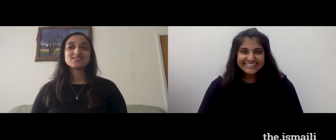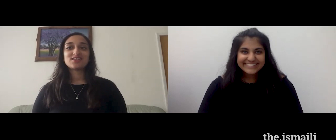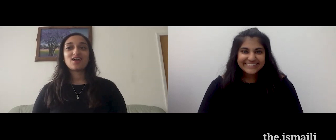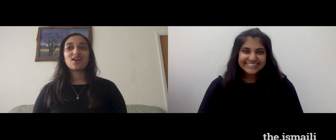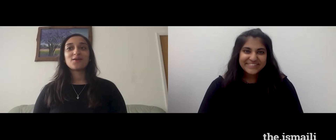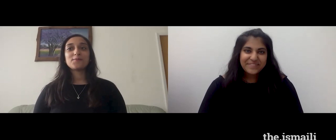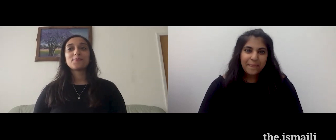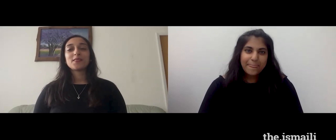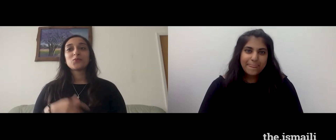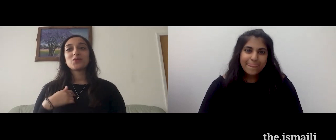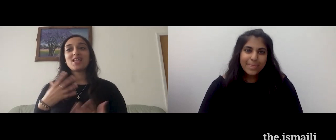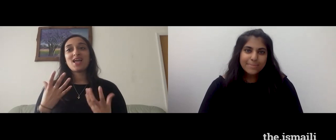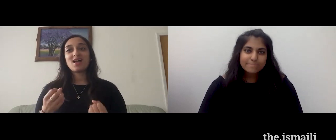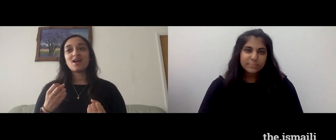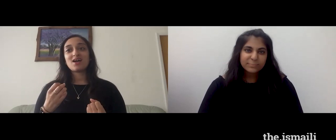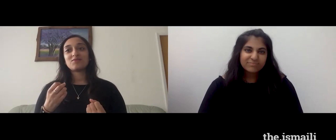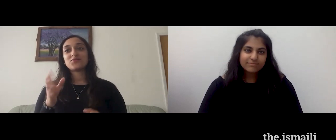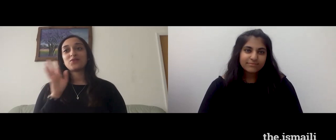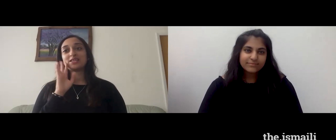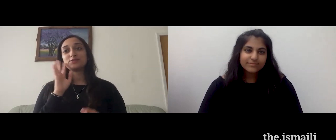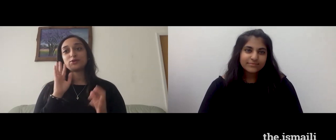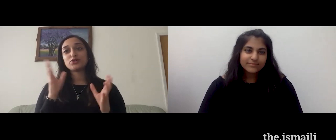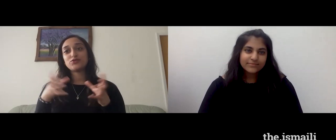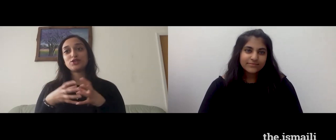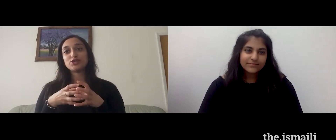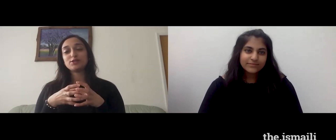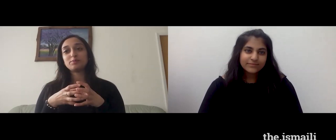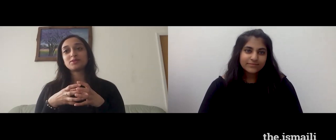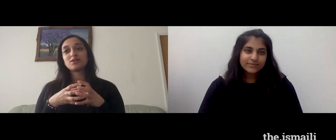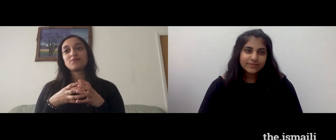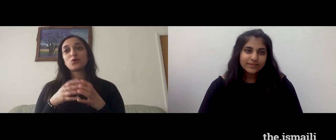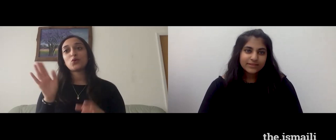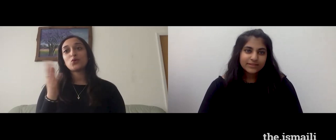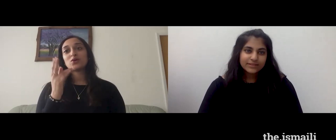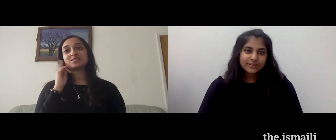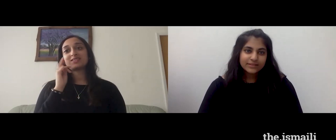We have a Facebook group for all the deaf Ismailis across the whole world